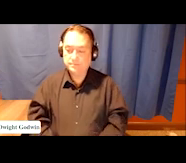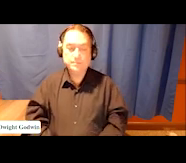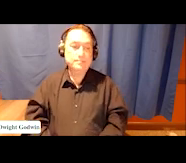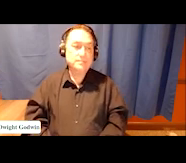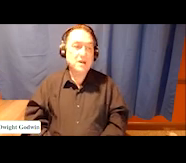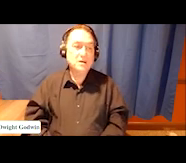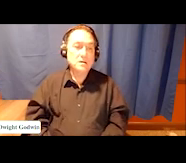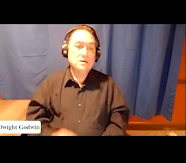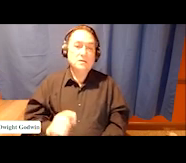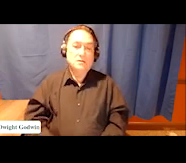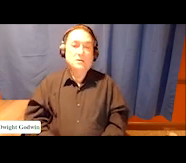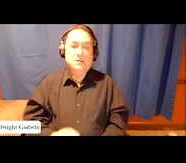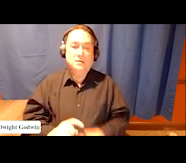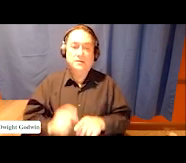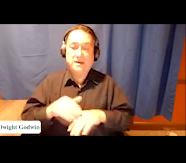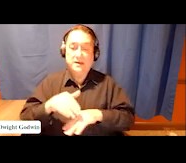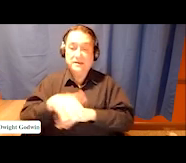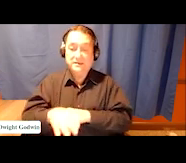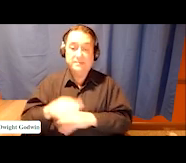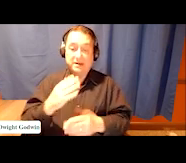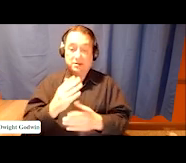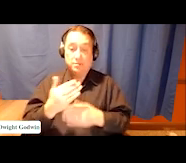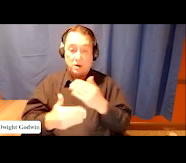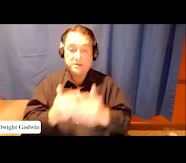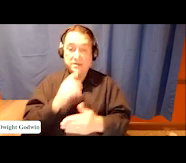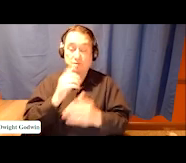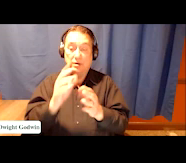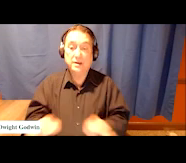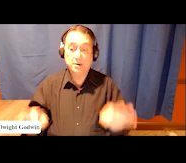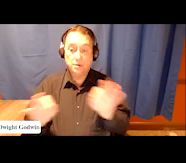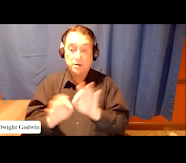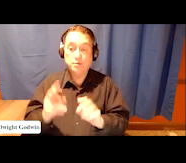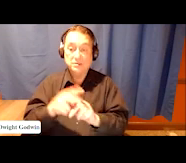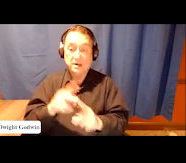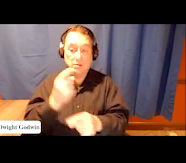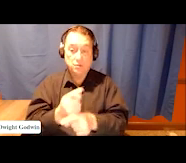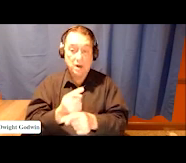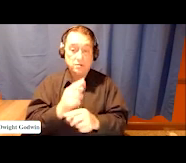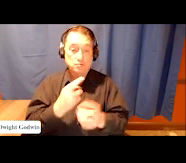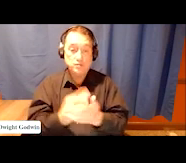The dispatch process is pivotal to assigning the right resource. I mentioned using our dispatch now